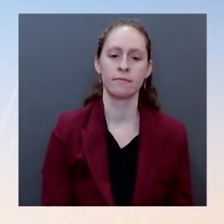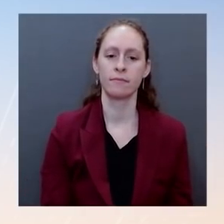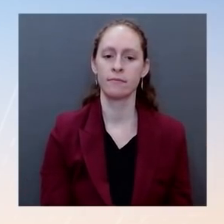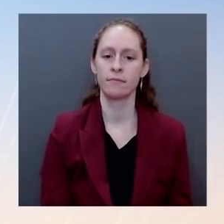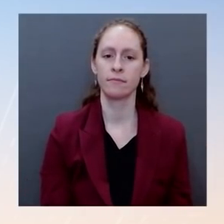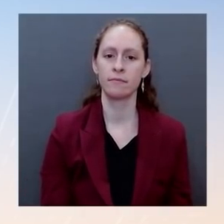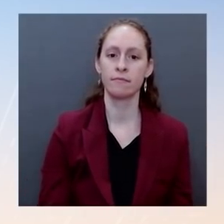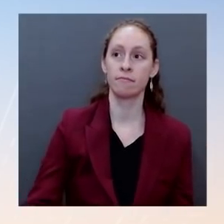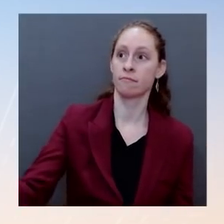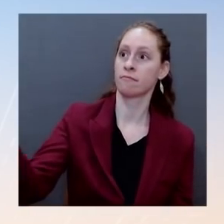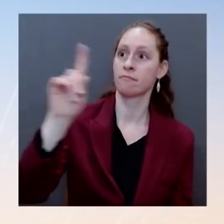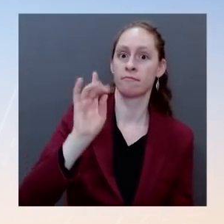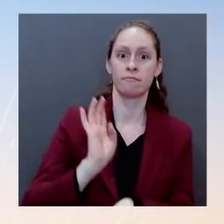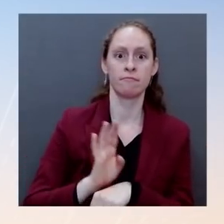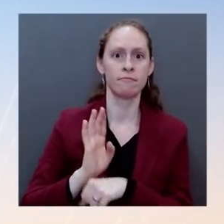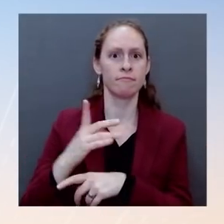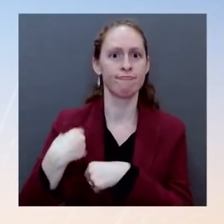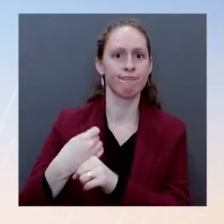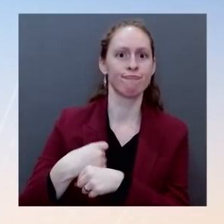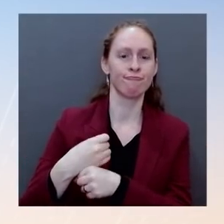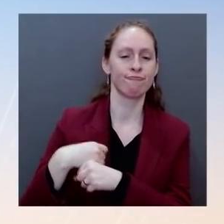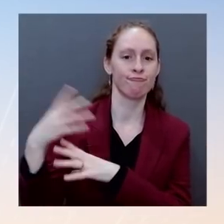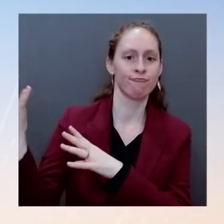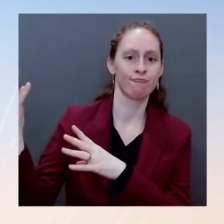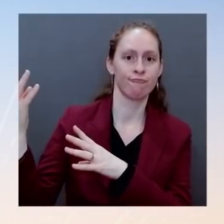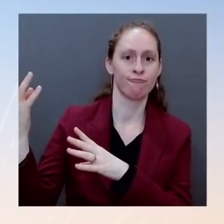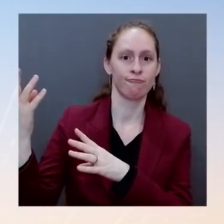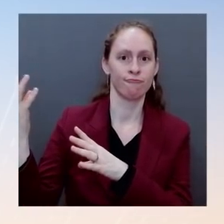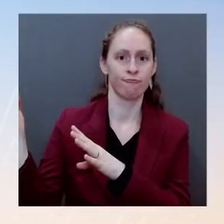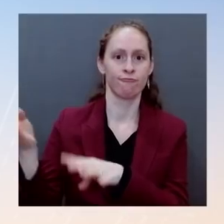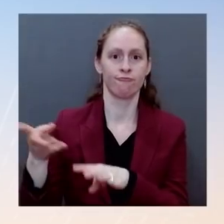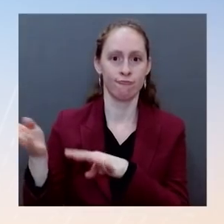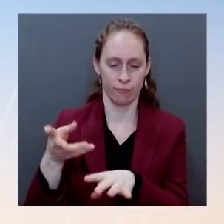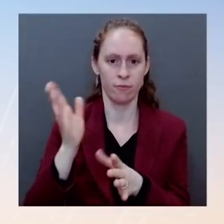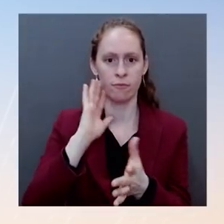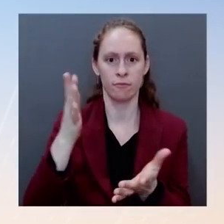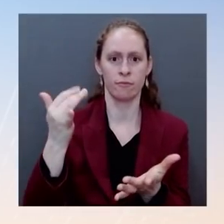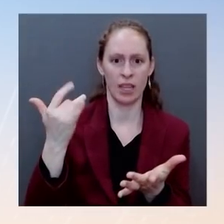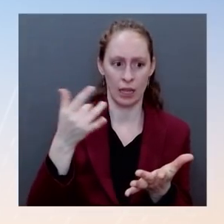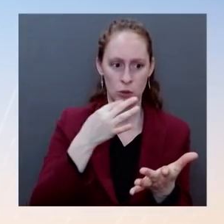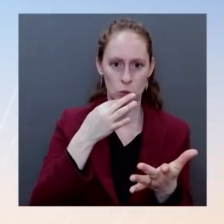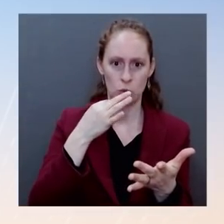Is there any -- are there any answers to any of those questions yet? Ms. Psaki: Well, I would say, first, we've put out a number of steps